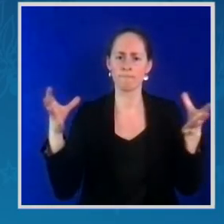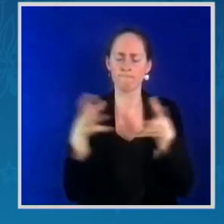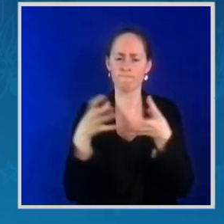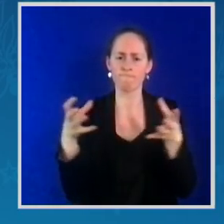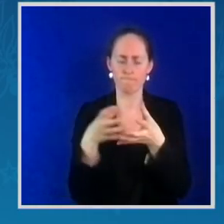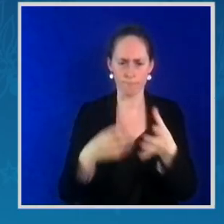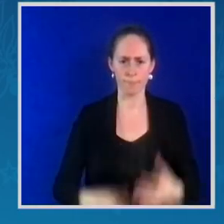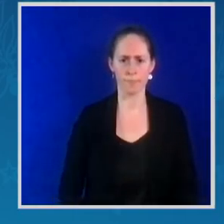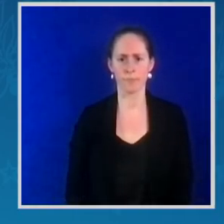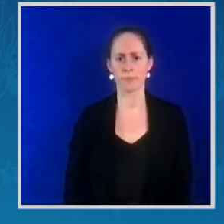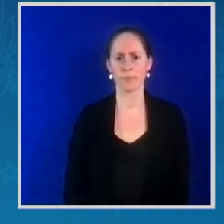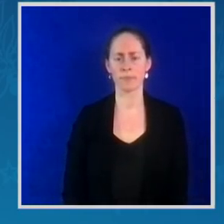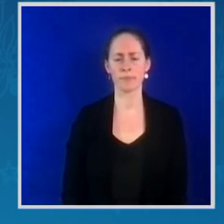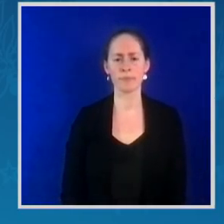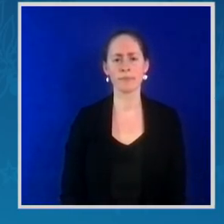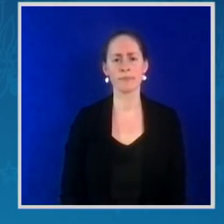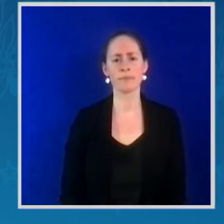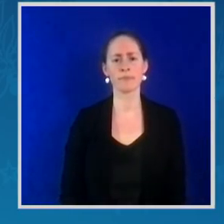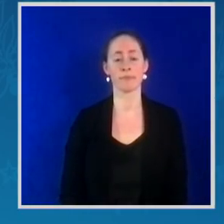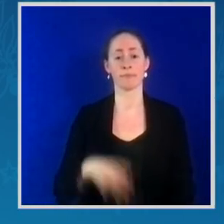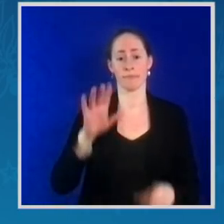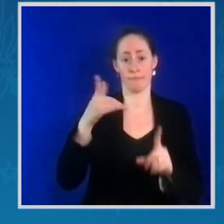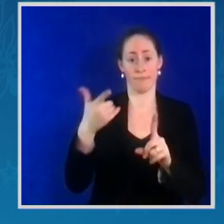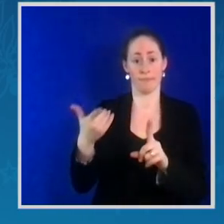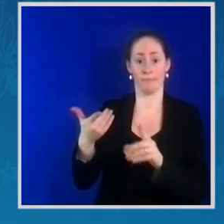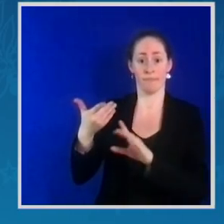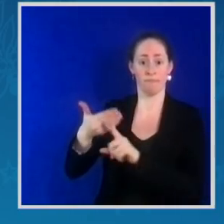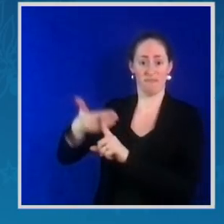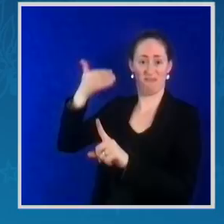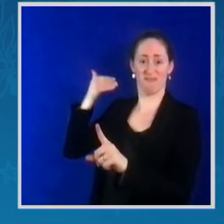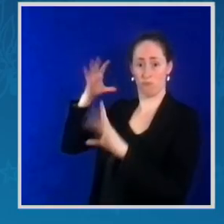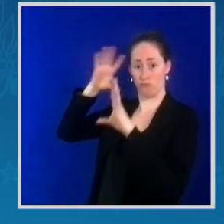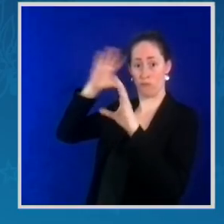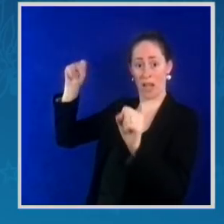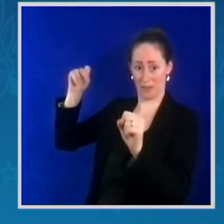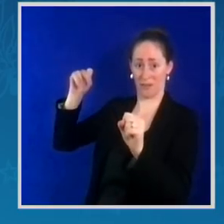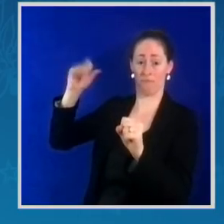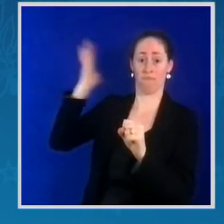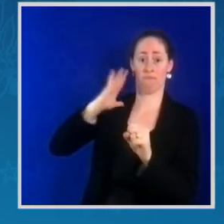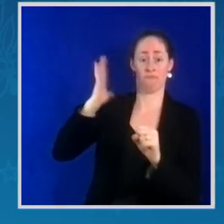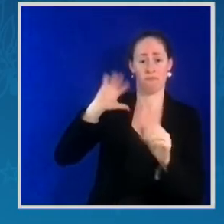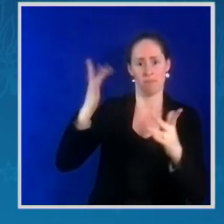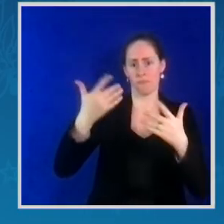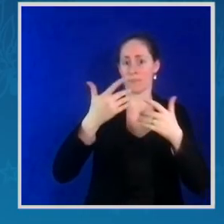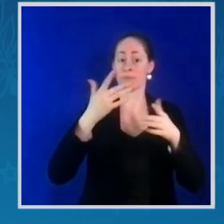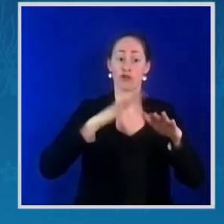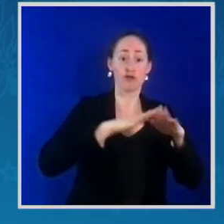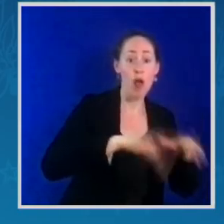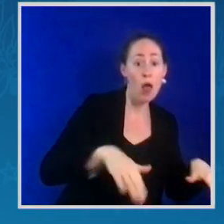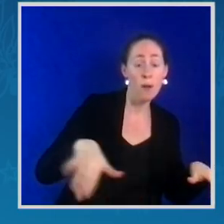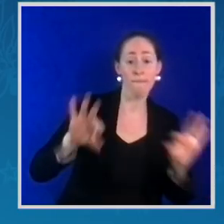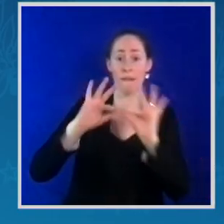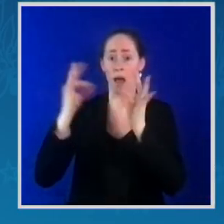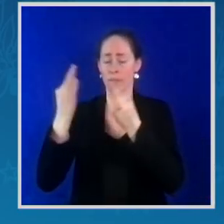reunited with their families so far 2100 still are waiting. So I want to ask you about your conversations here,